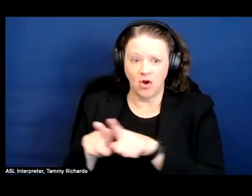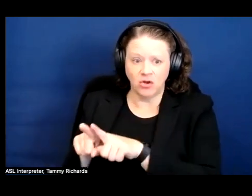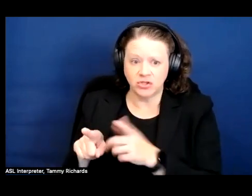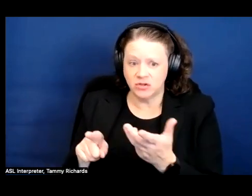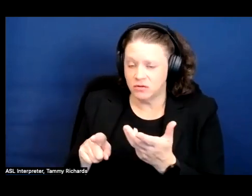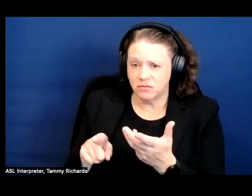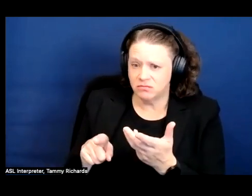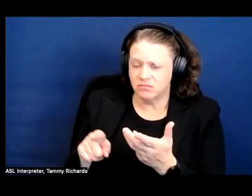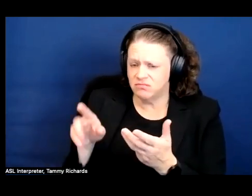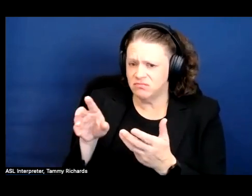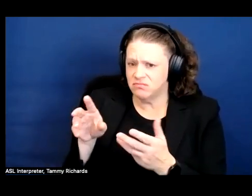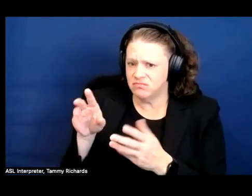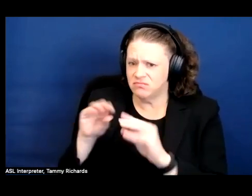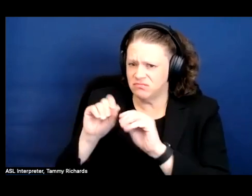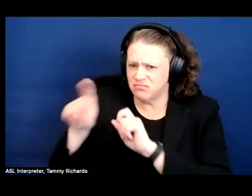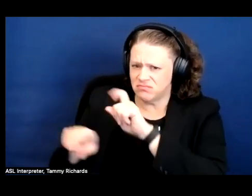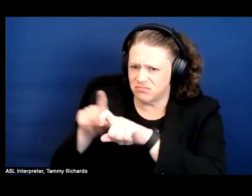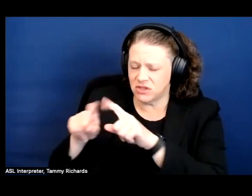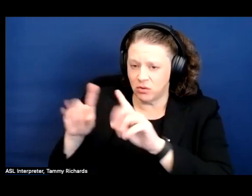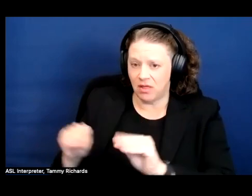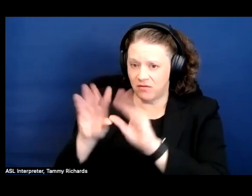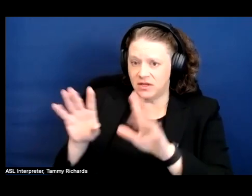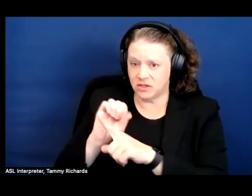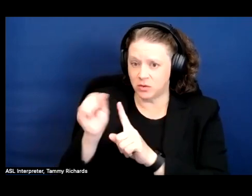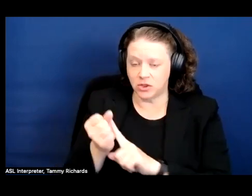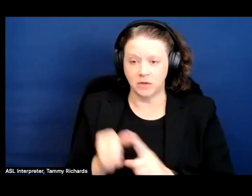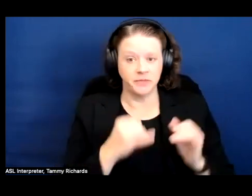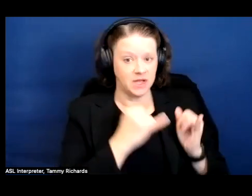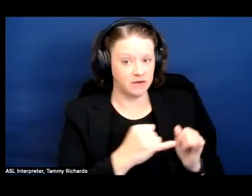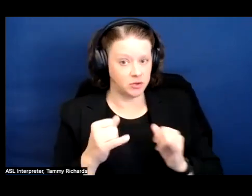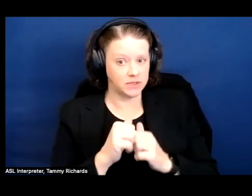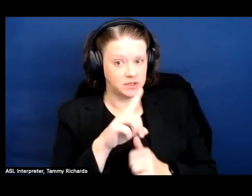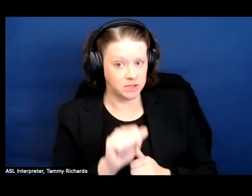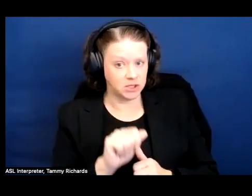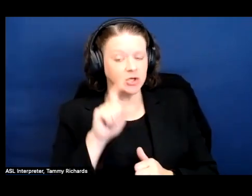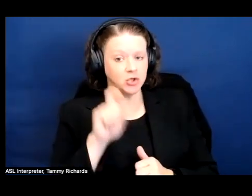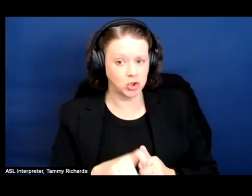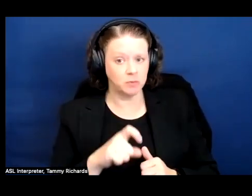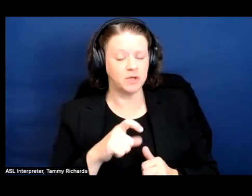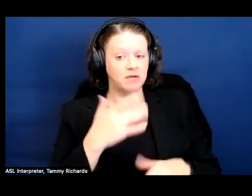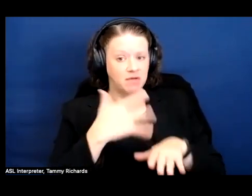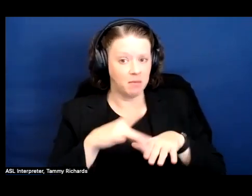Blanca applies to rent a vacant apartment and notifies landlord that she will be bringing an emotional support animal.